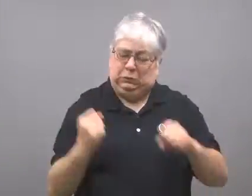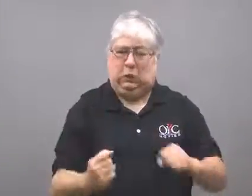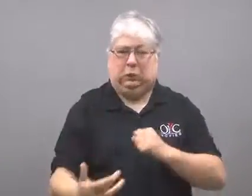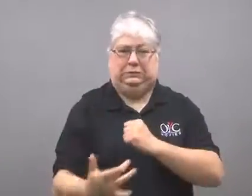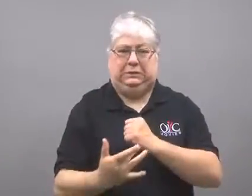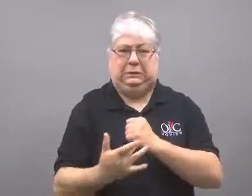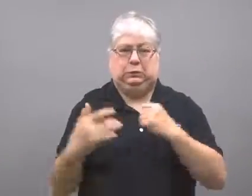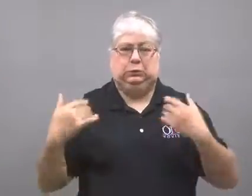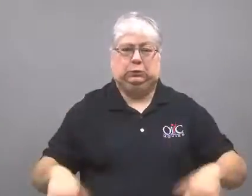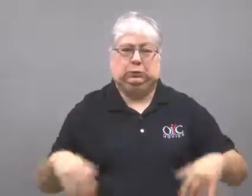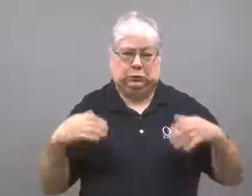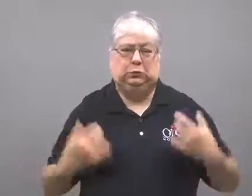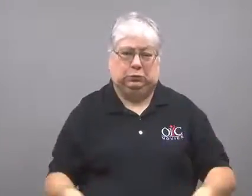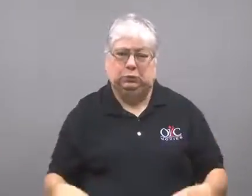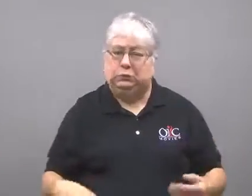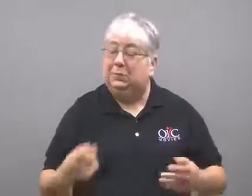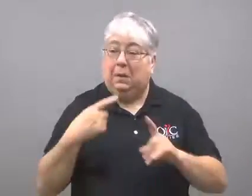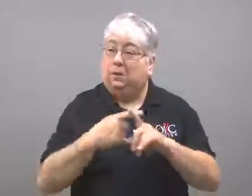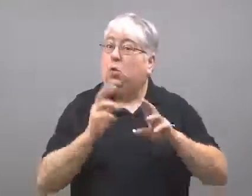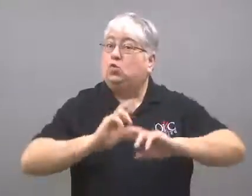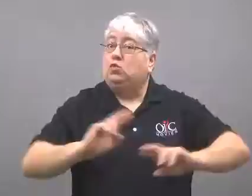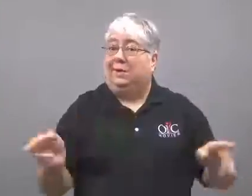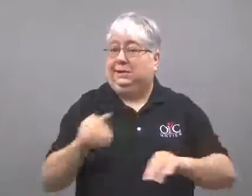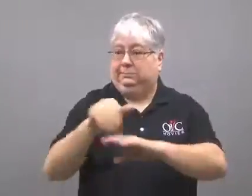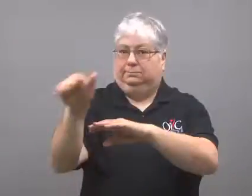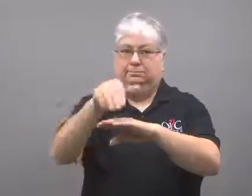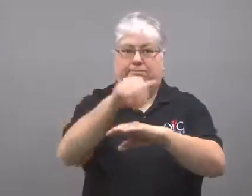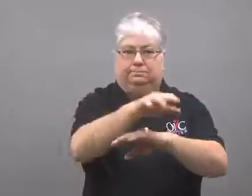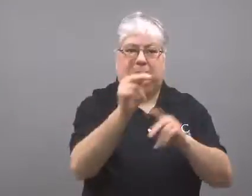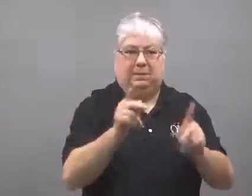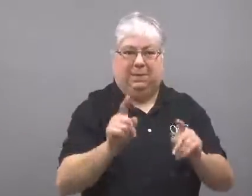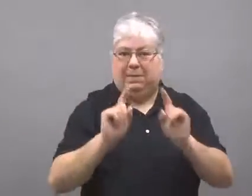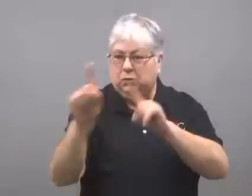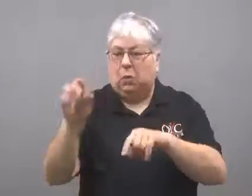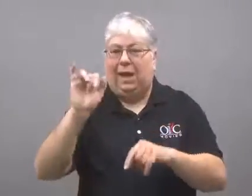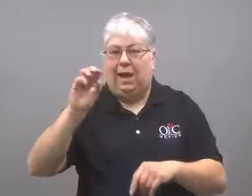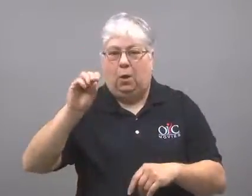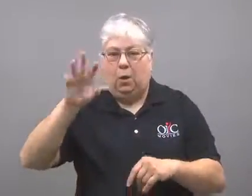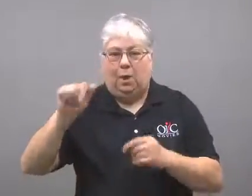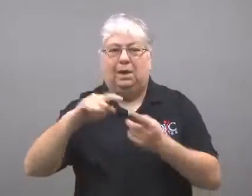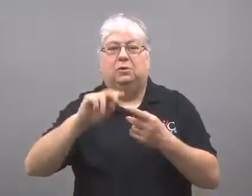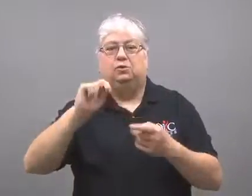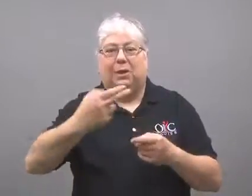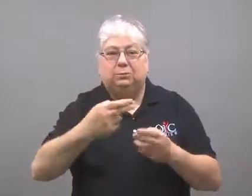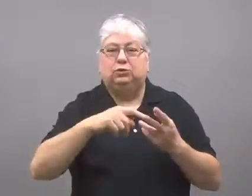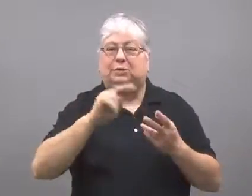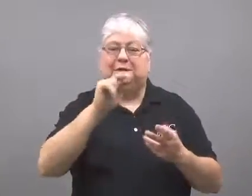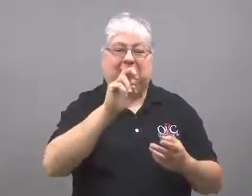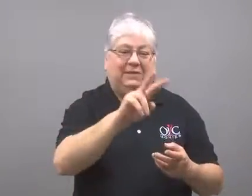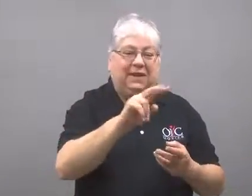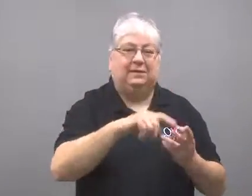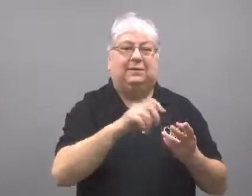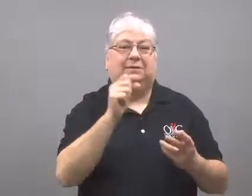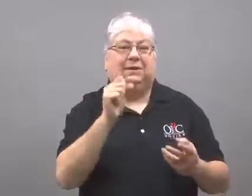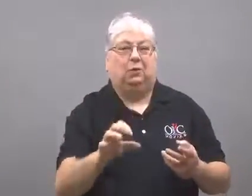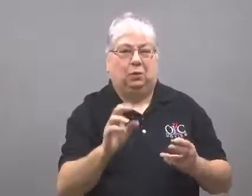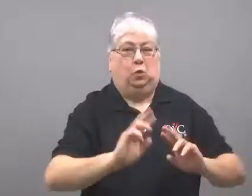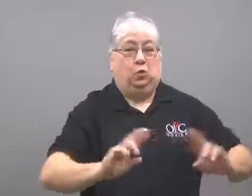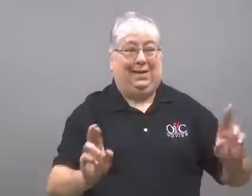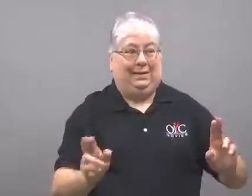He has a strong background in technology. He's already sent people to Iowa, New Hampshire, Nevada and South Carolina